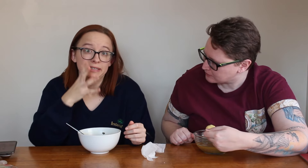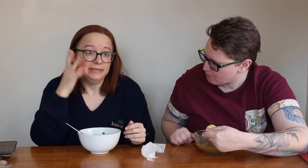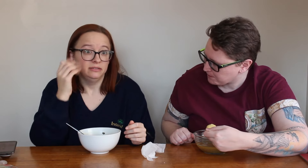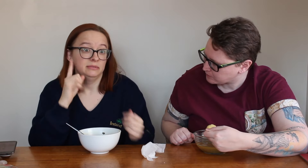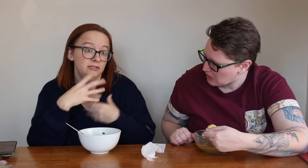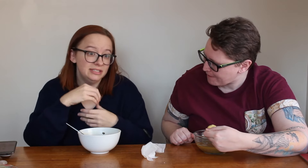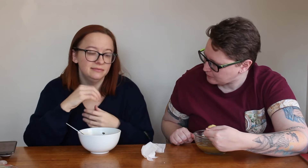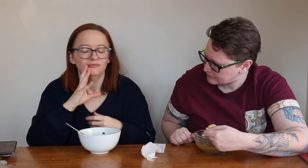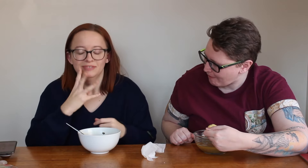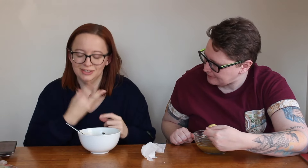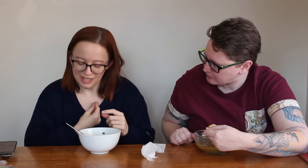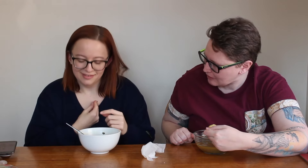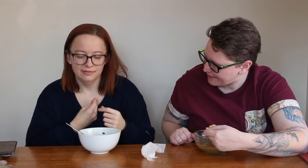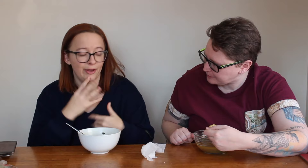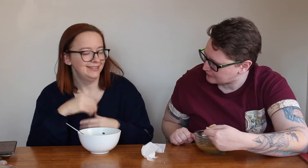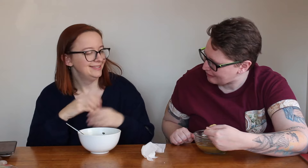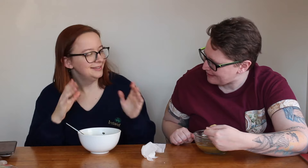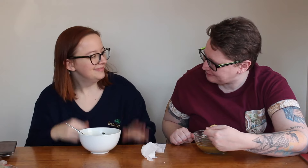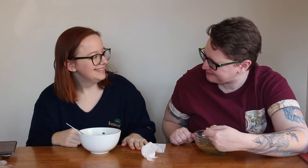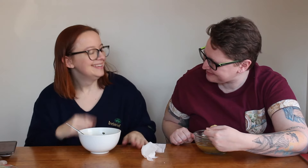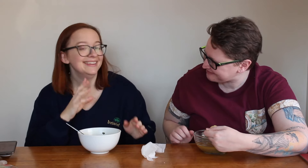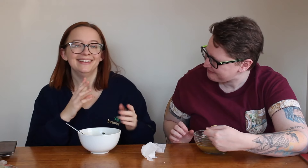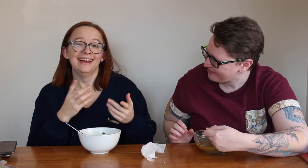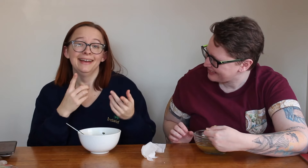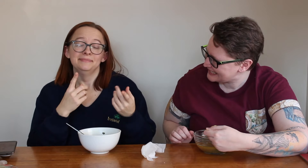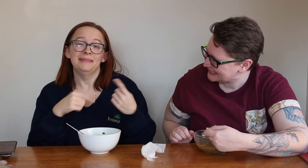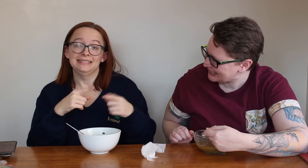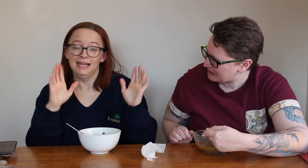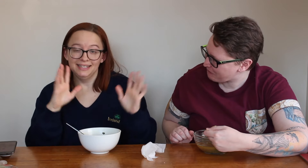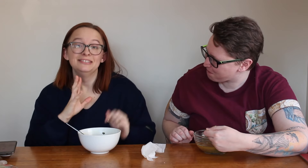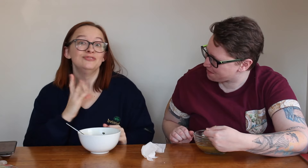That Mikko is not gonna feel, I wanna say alone, but you know I mean